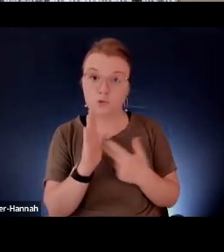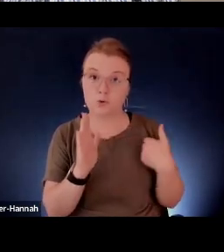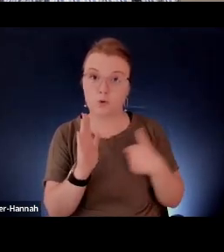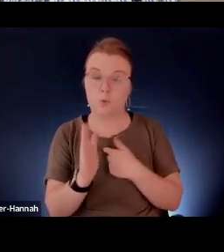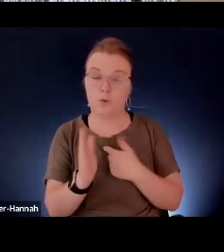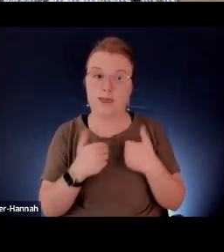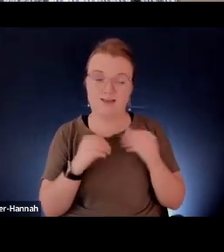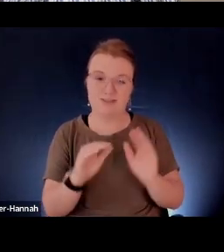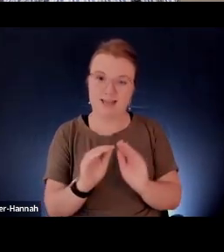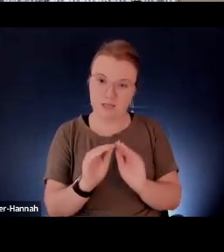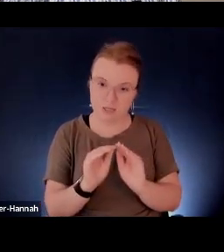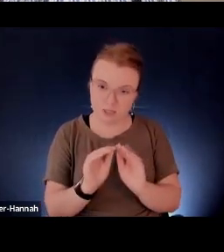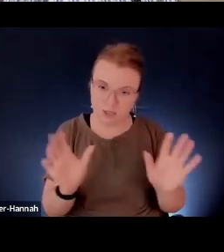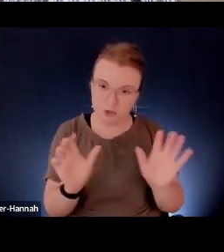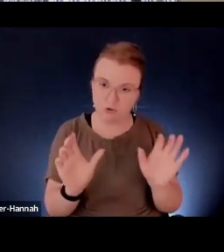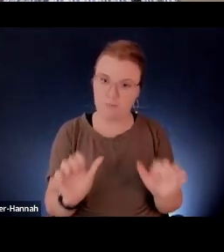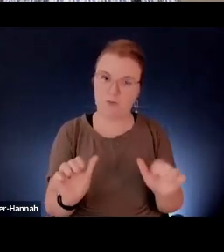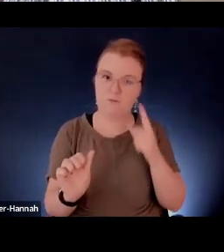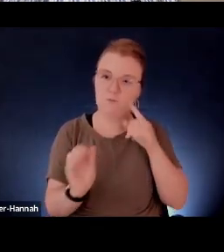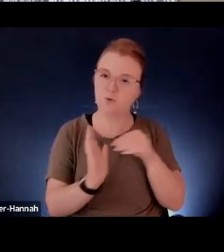to be able to decode information